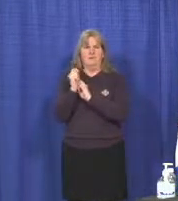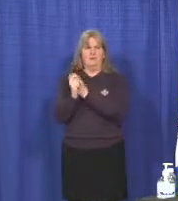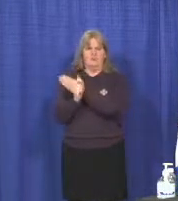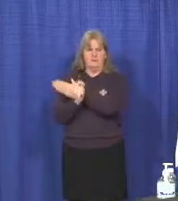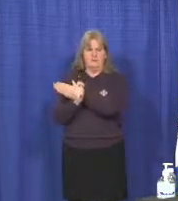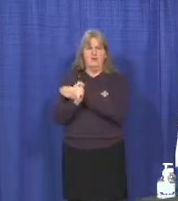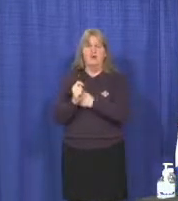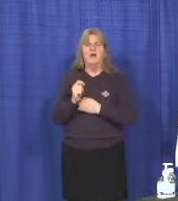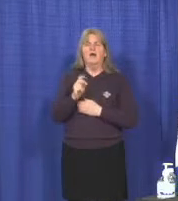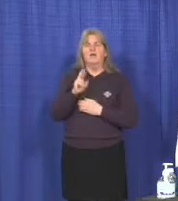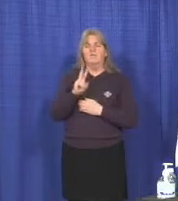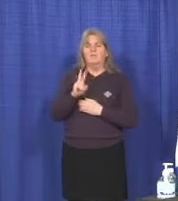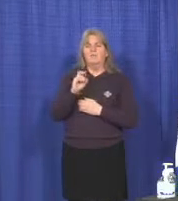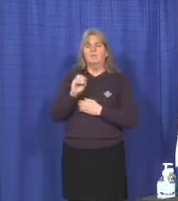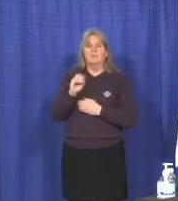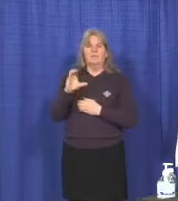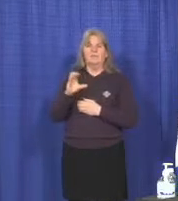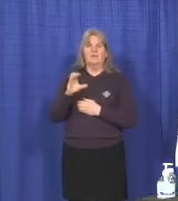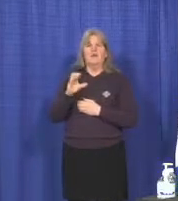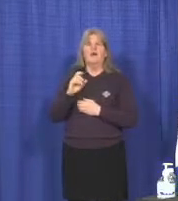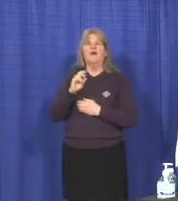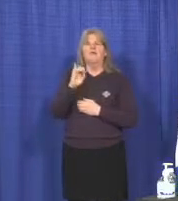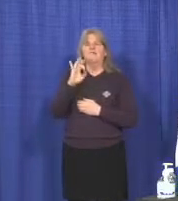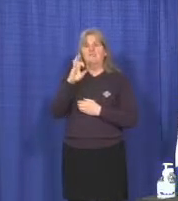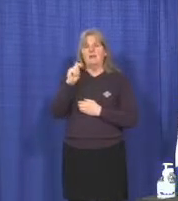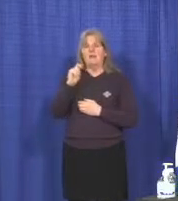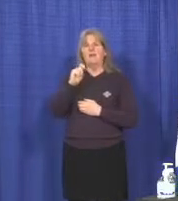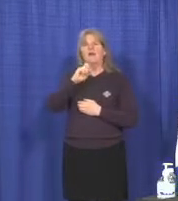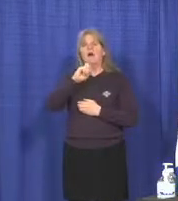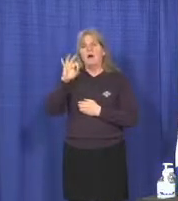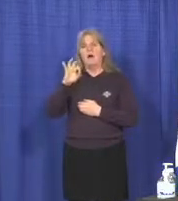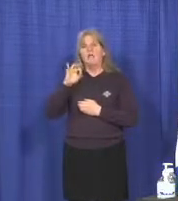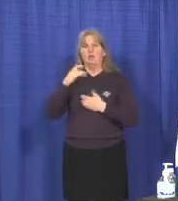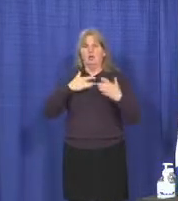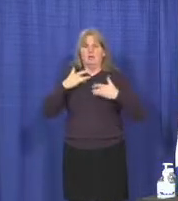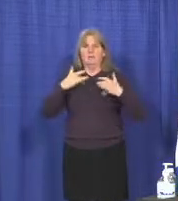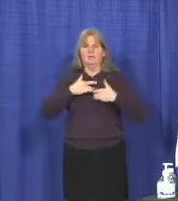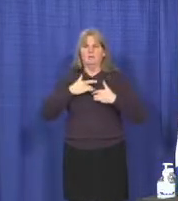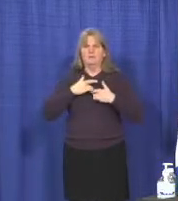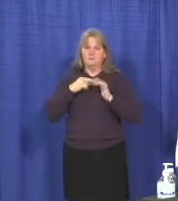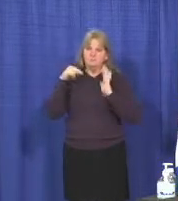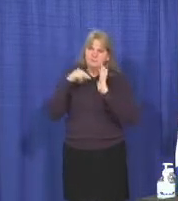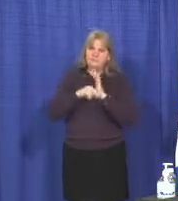variants of concern are set in COVID activity in most of